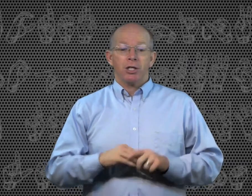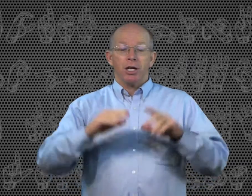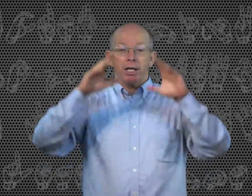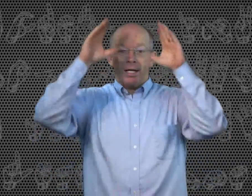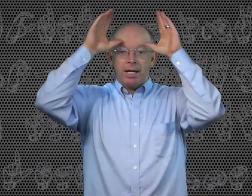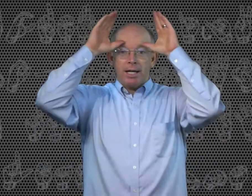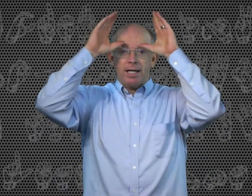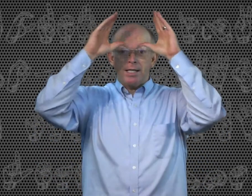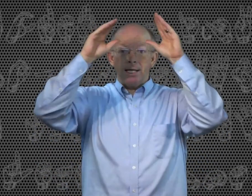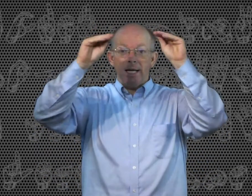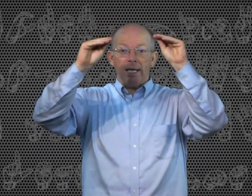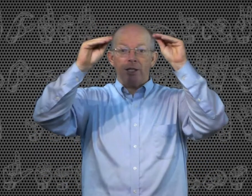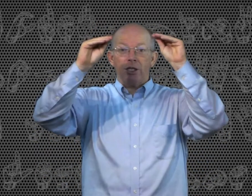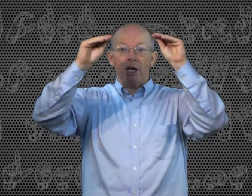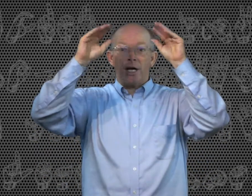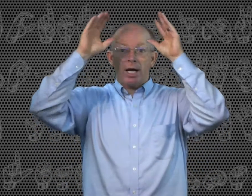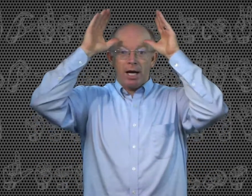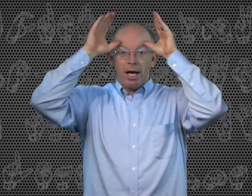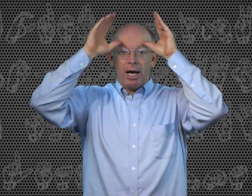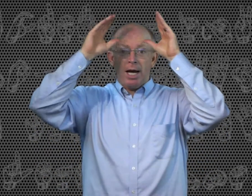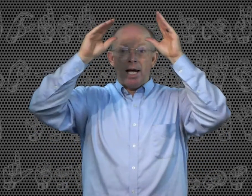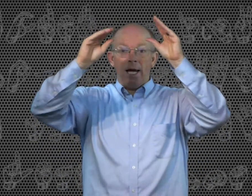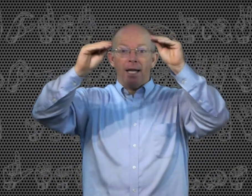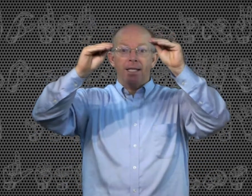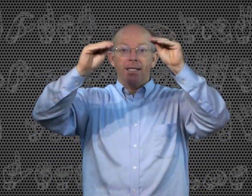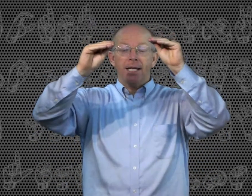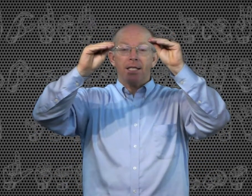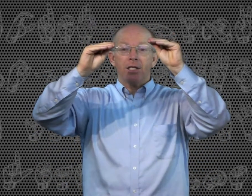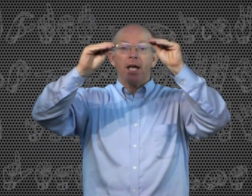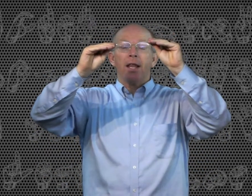TEACH TEACH